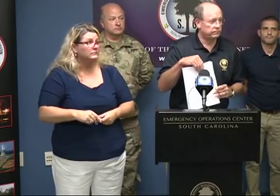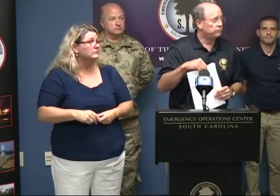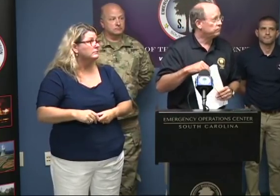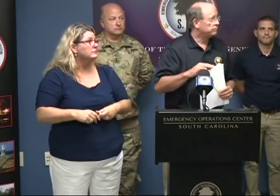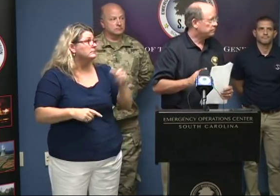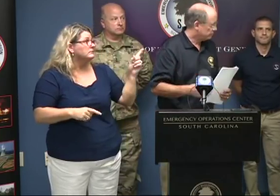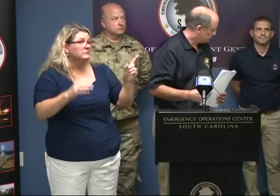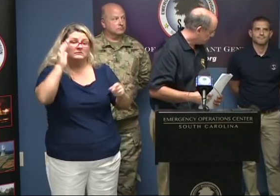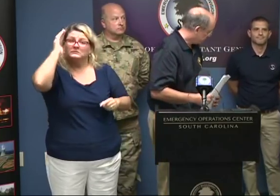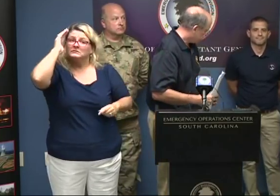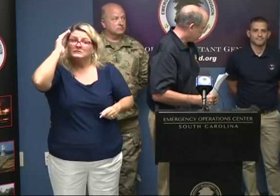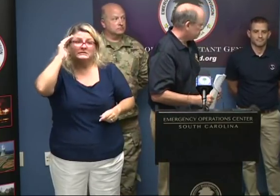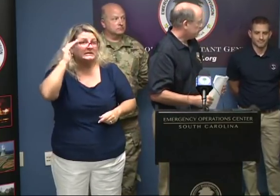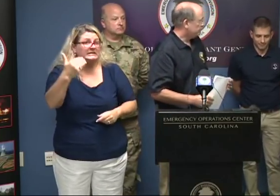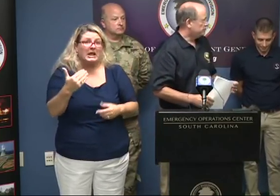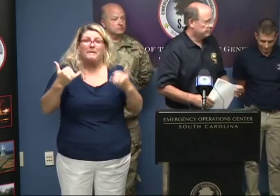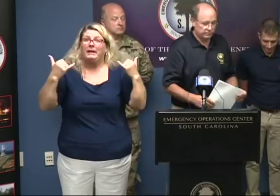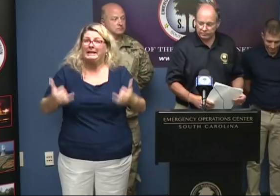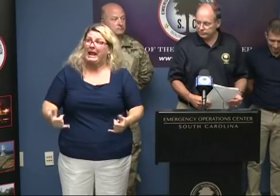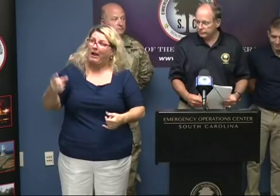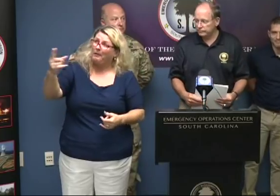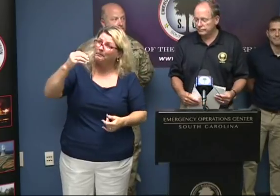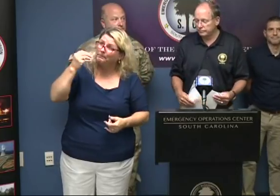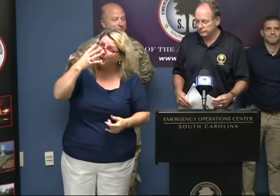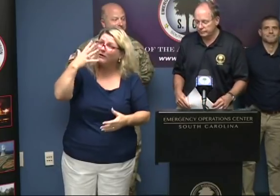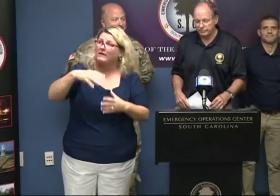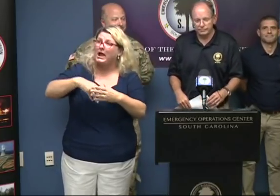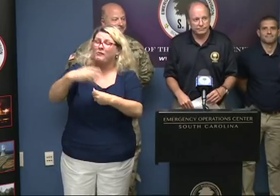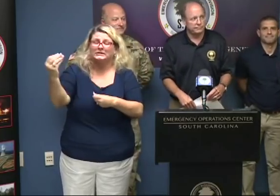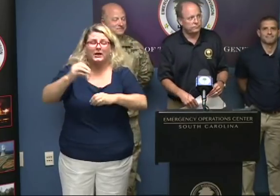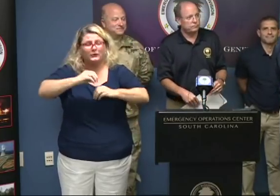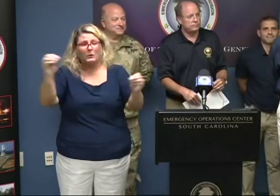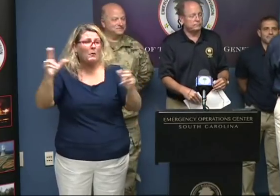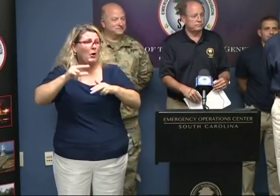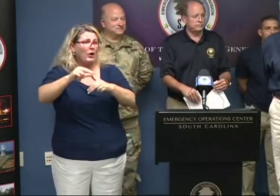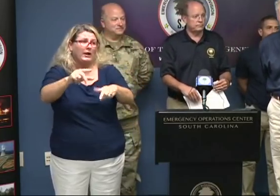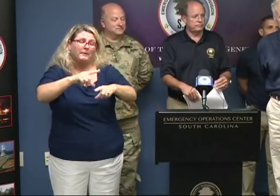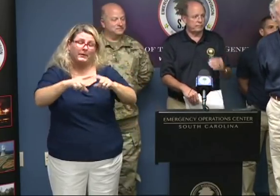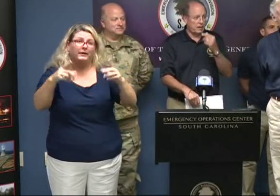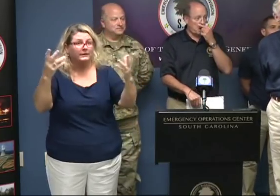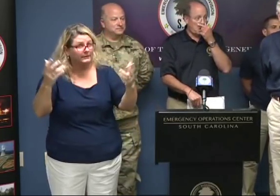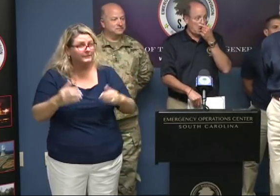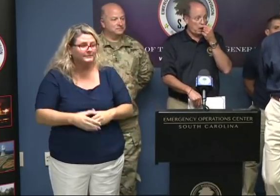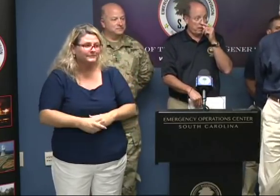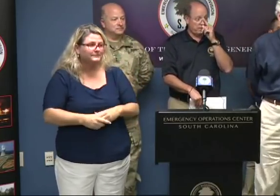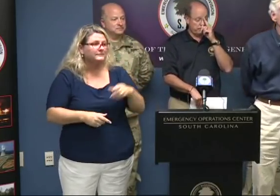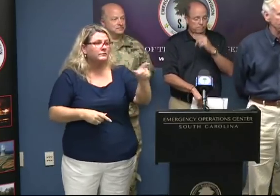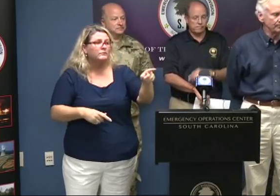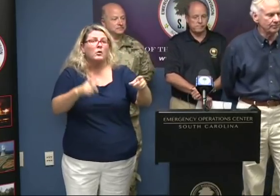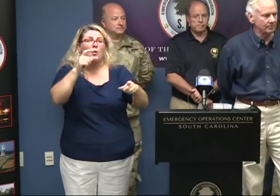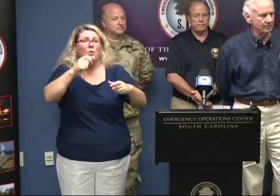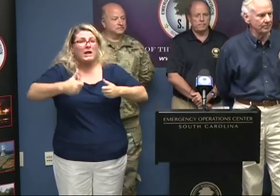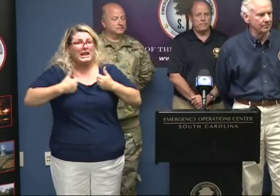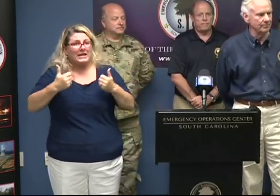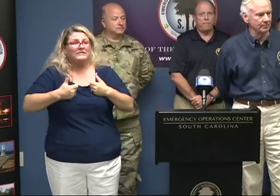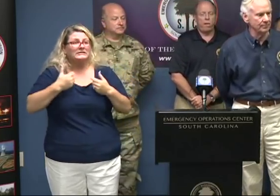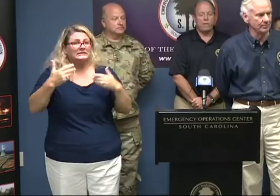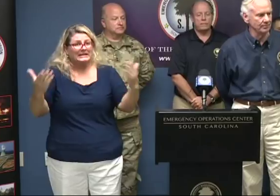It doesn't look like a hurricane is coming out there, but one is. [Reporter] Governor, for someone who is living inland who may not think this is such a big deal